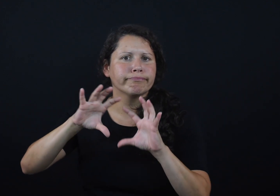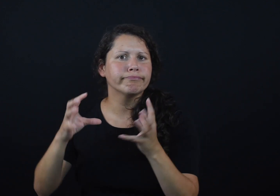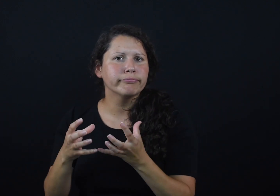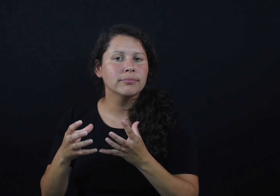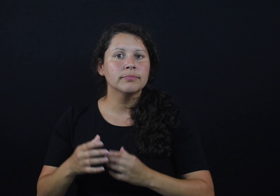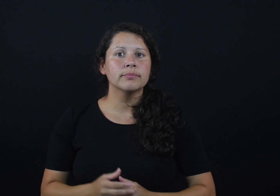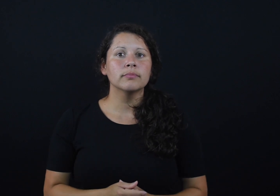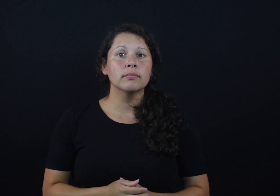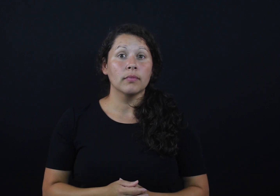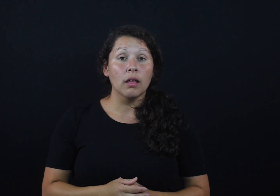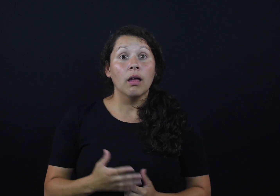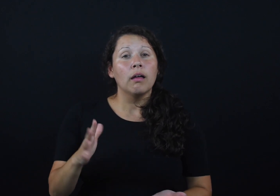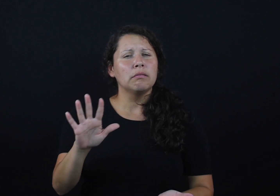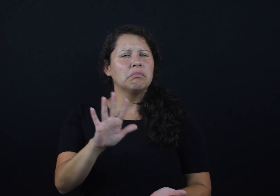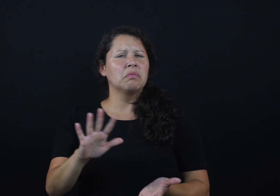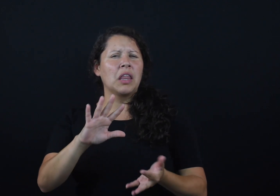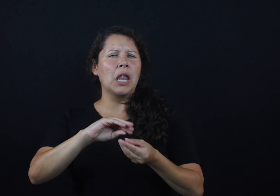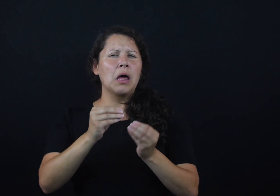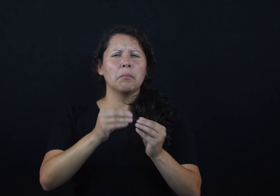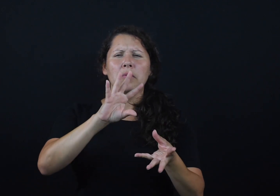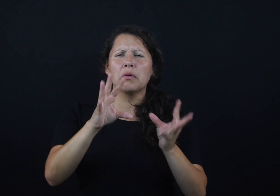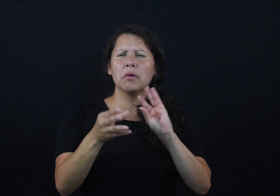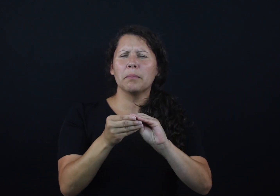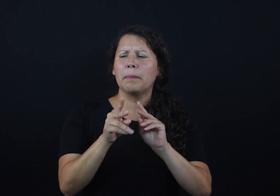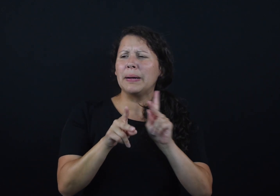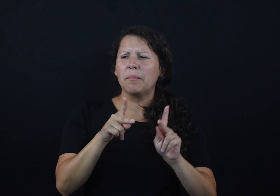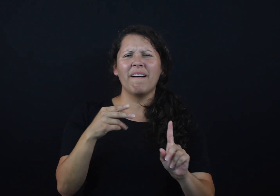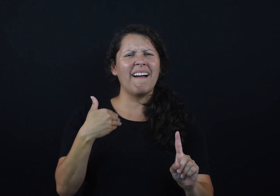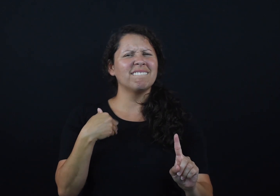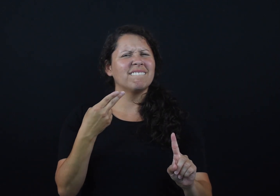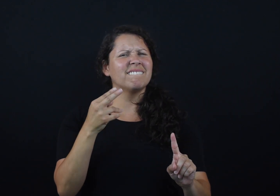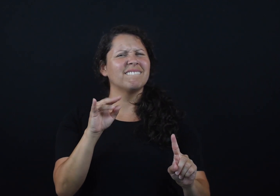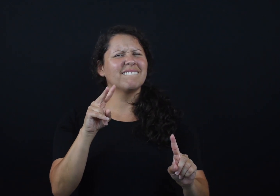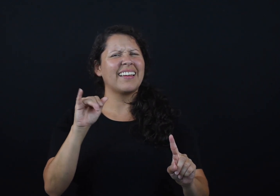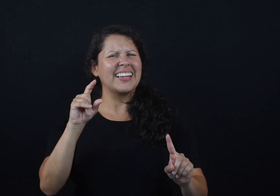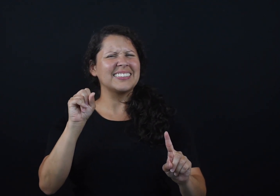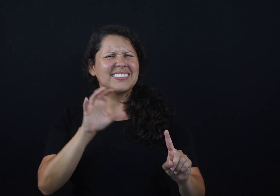● The estimated number of people living with HIV/AIDS in Minnesota is 9,422.